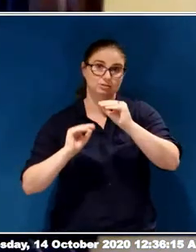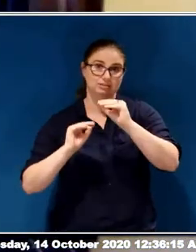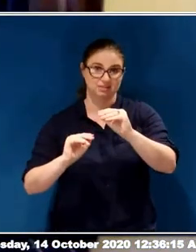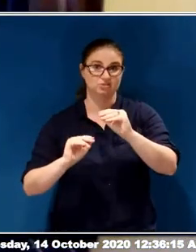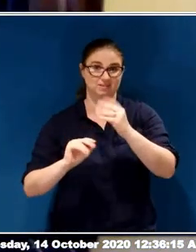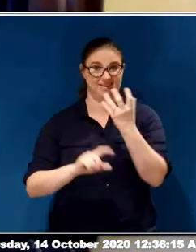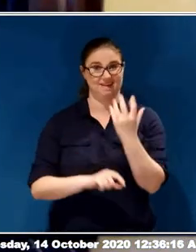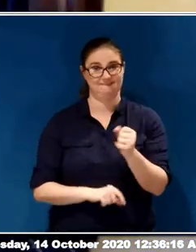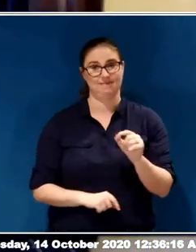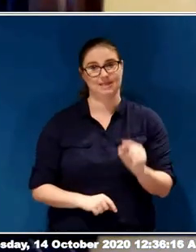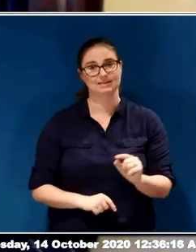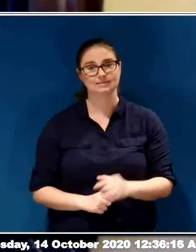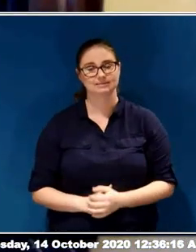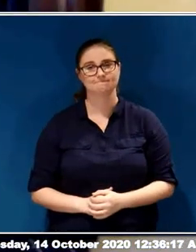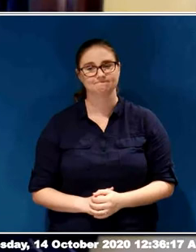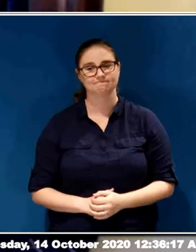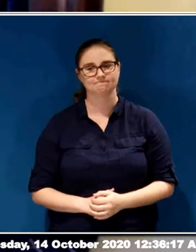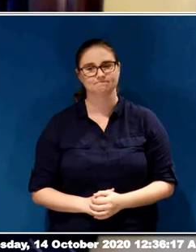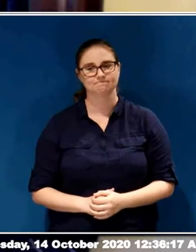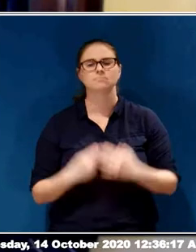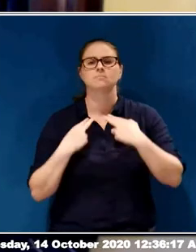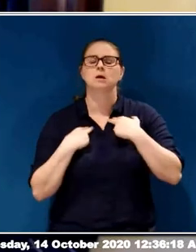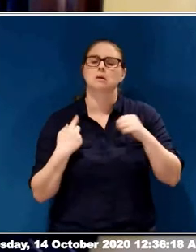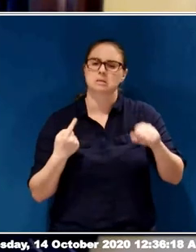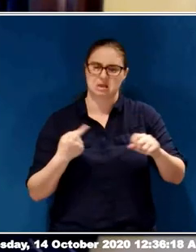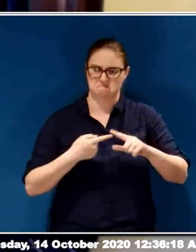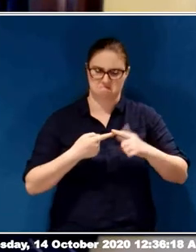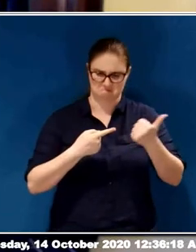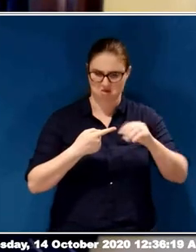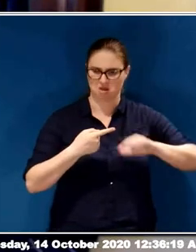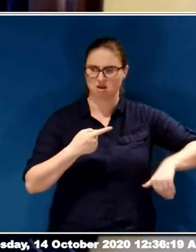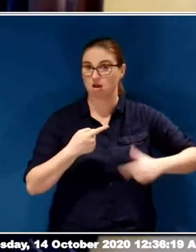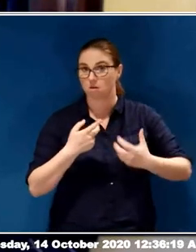Anything?